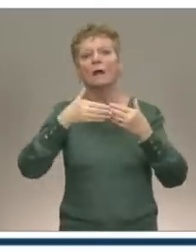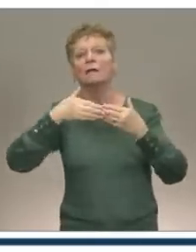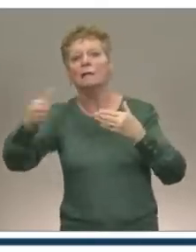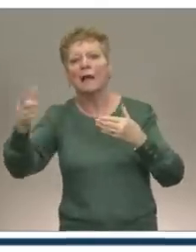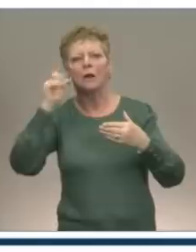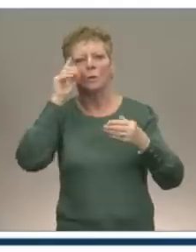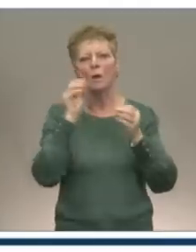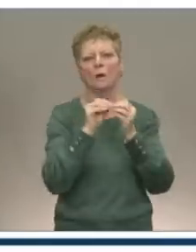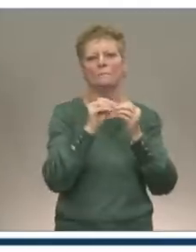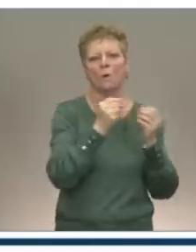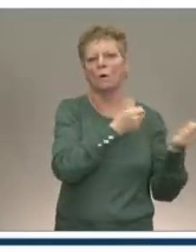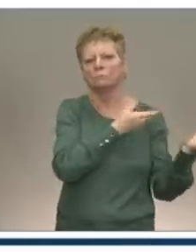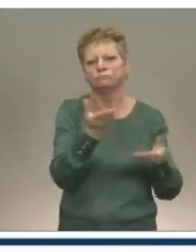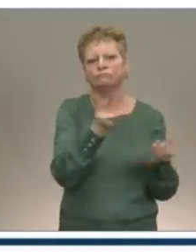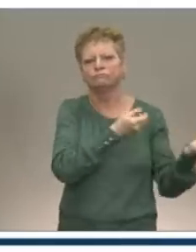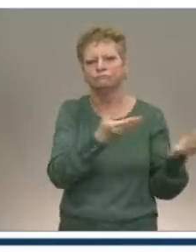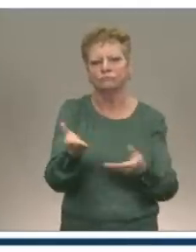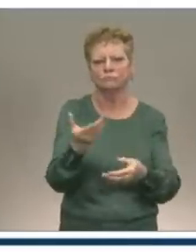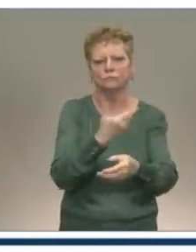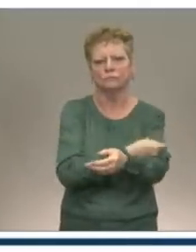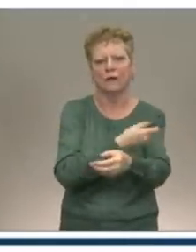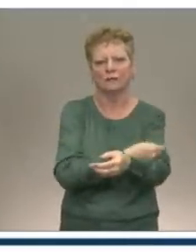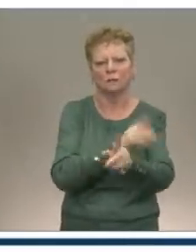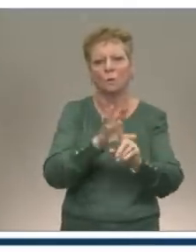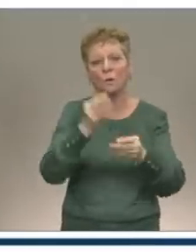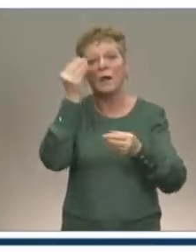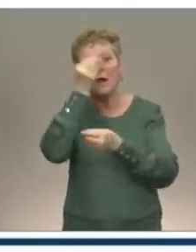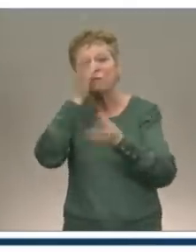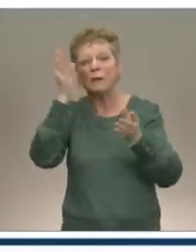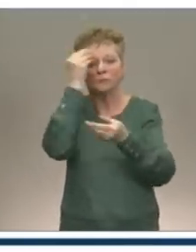around its availability be will be released when we have certainty on that